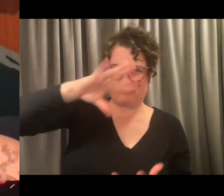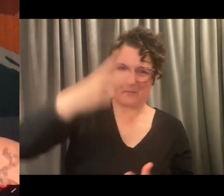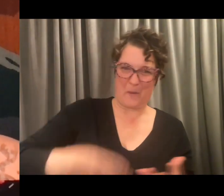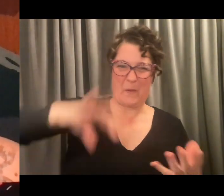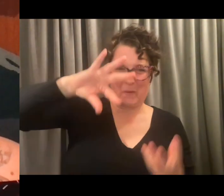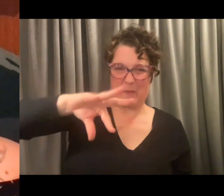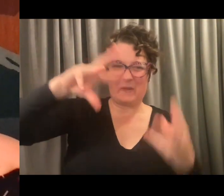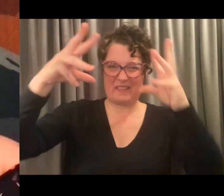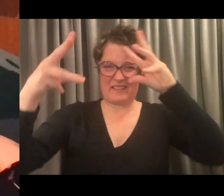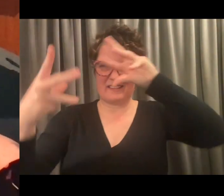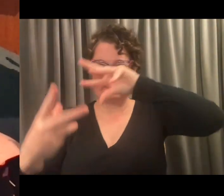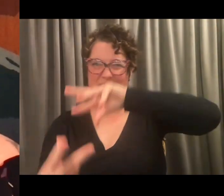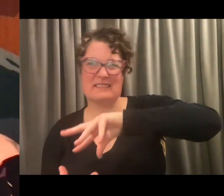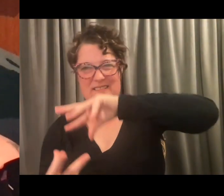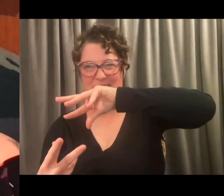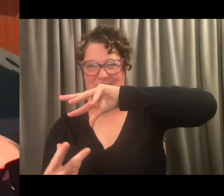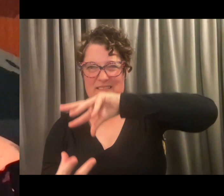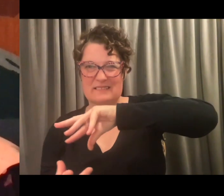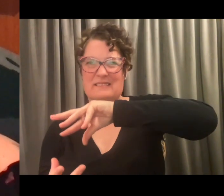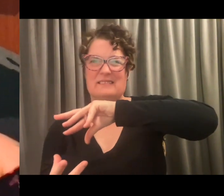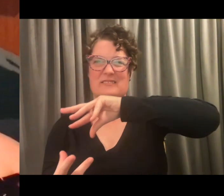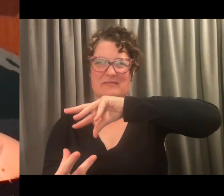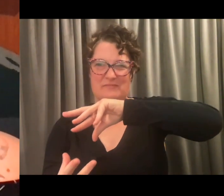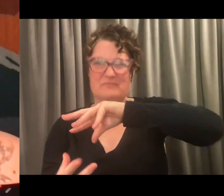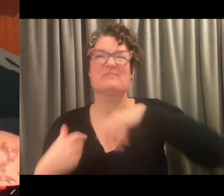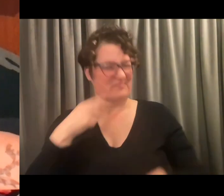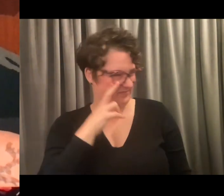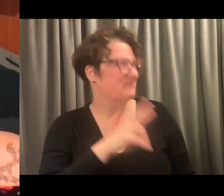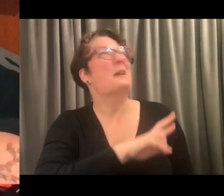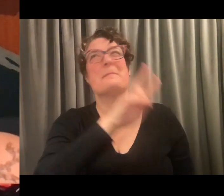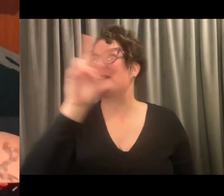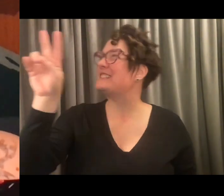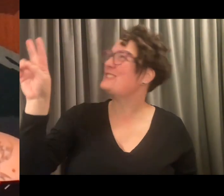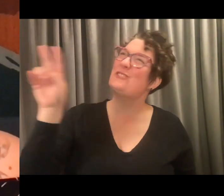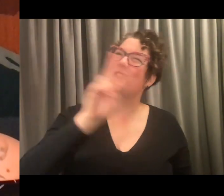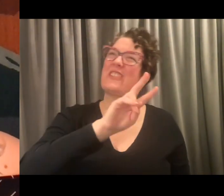I looked up into the sky. I was looking at the center of God's insides, looking